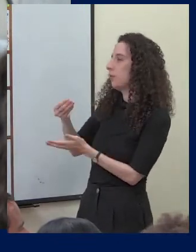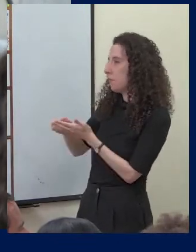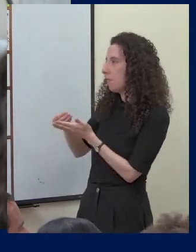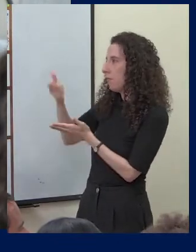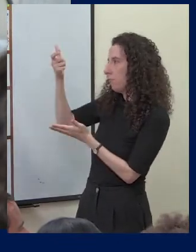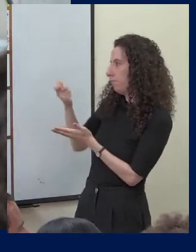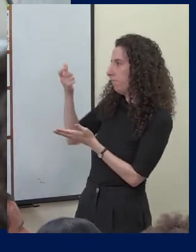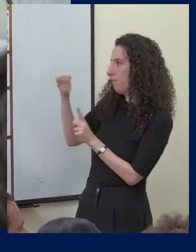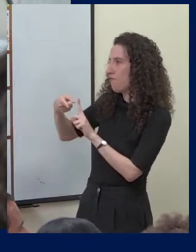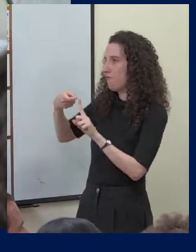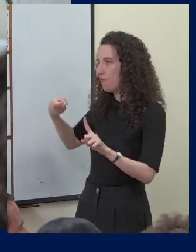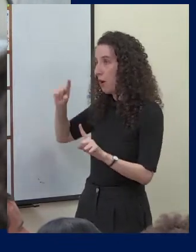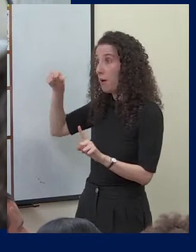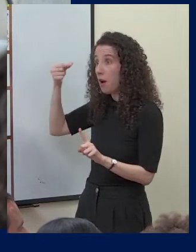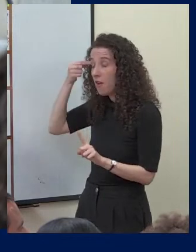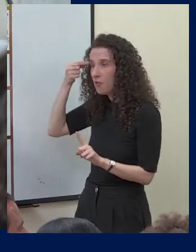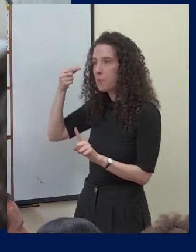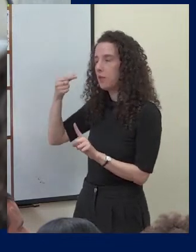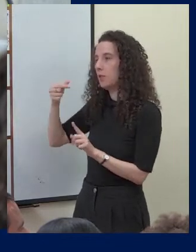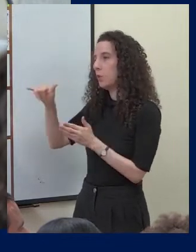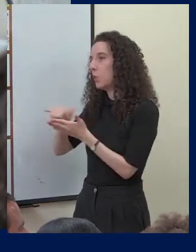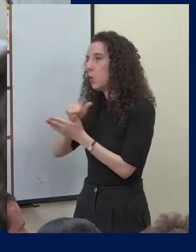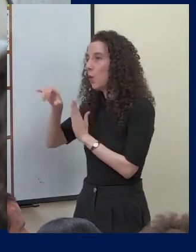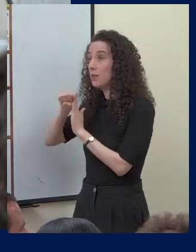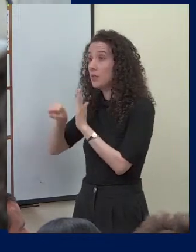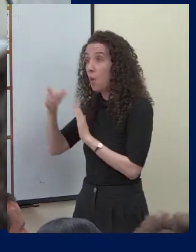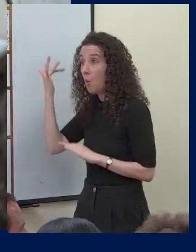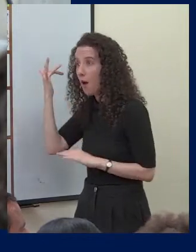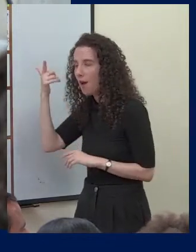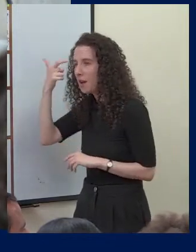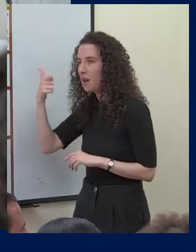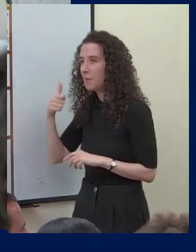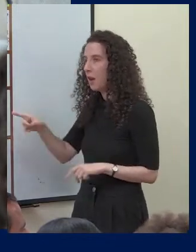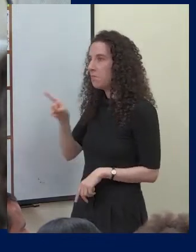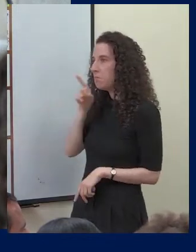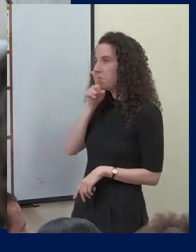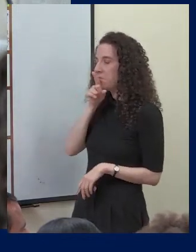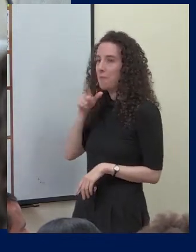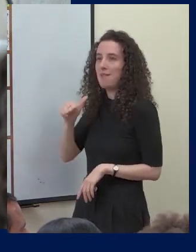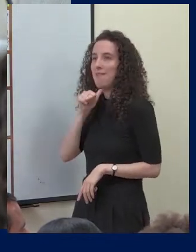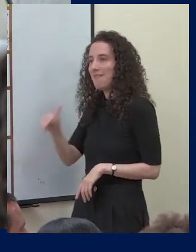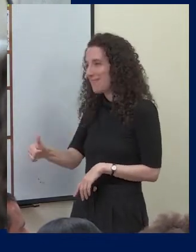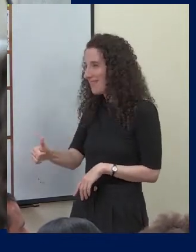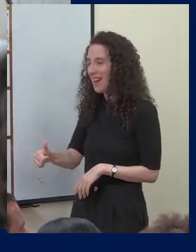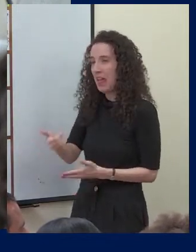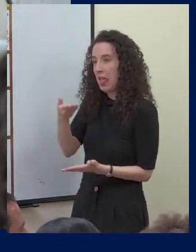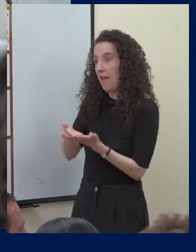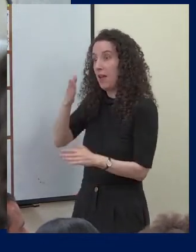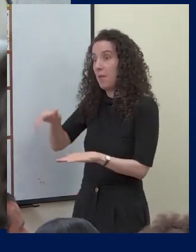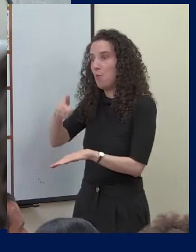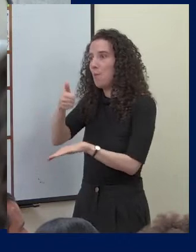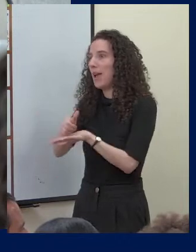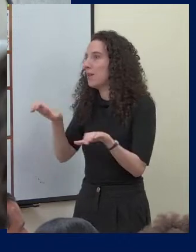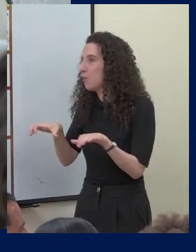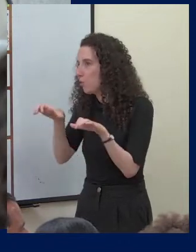because quote we are nothing evidence-based protection. How do you like that? Catch 22.